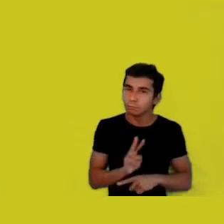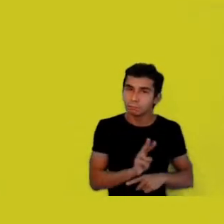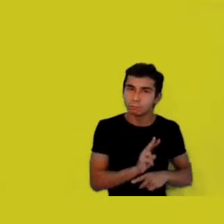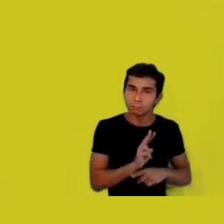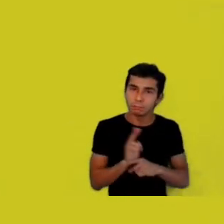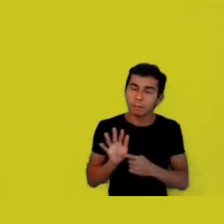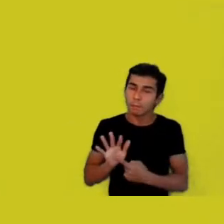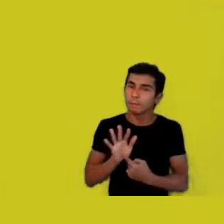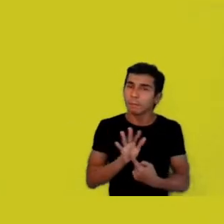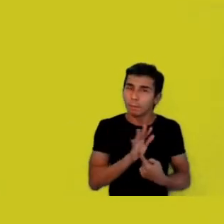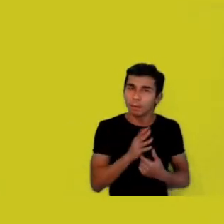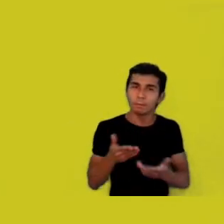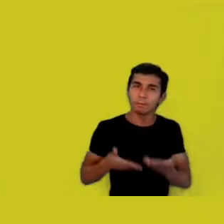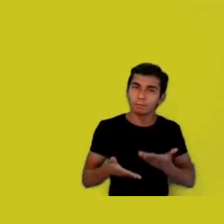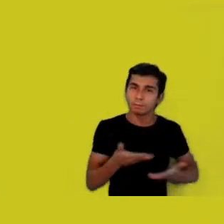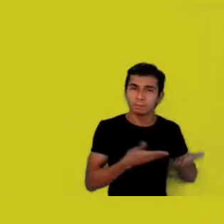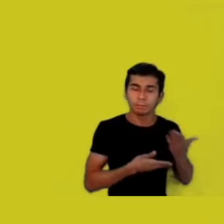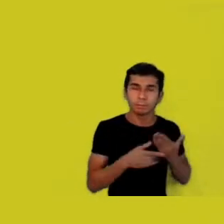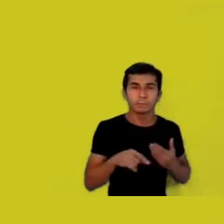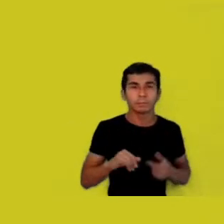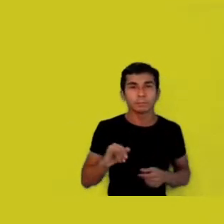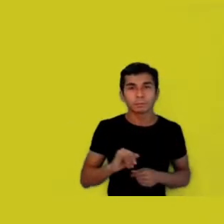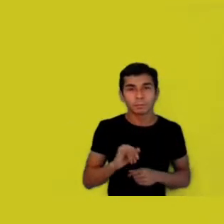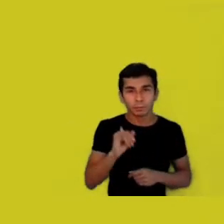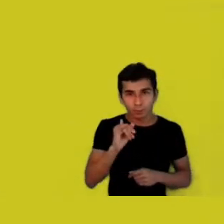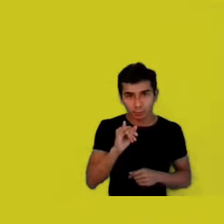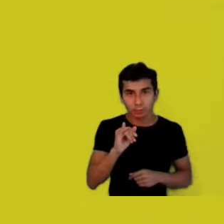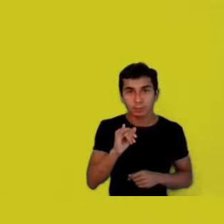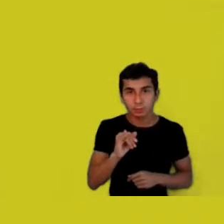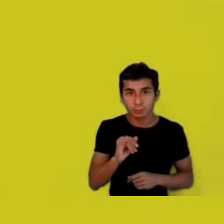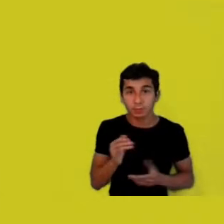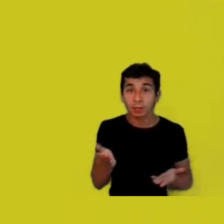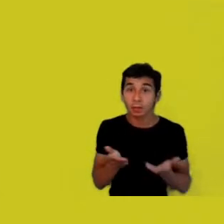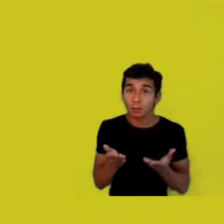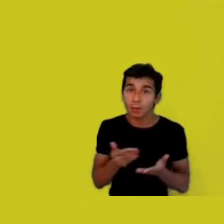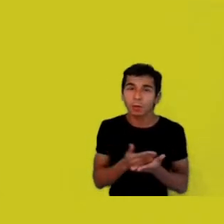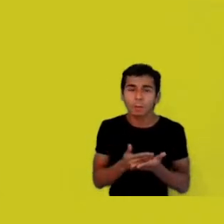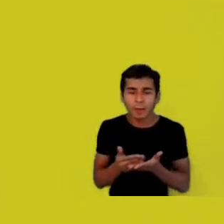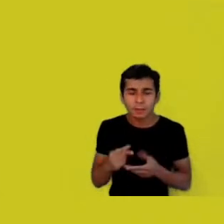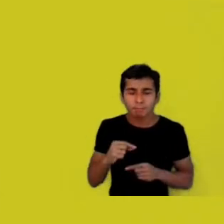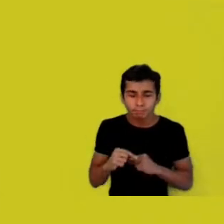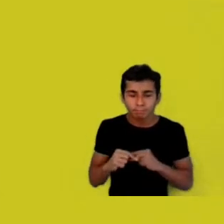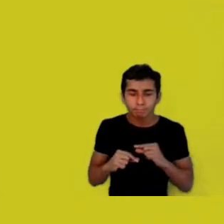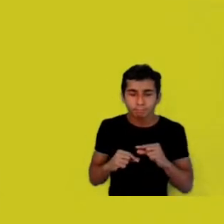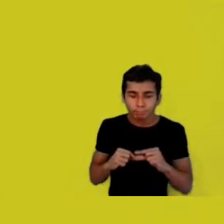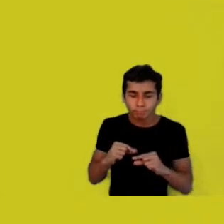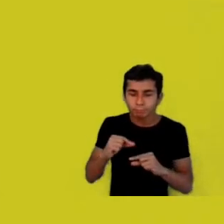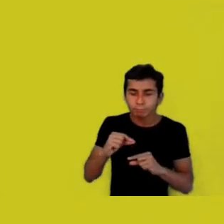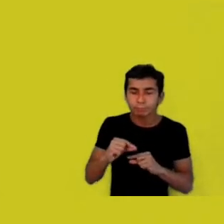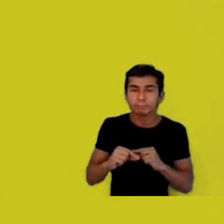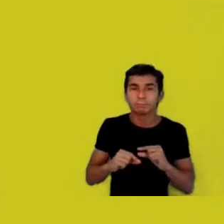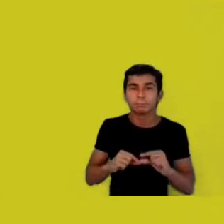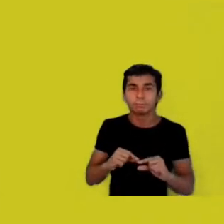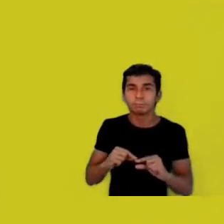that’s already a lot. Right now, we need to start small, first, organizing our house, learning how to draw circles,